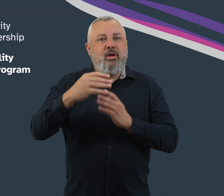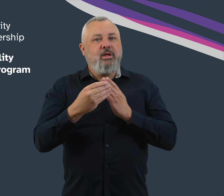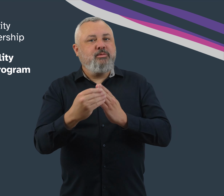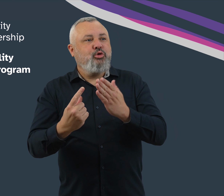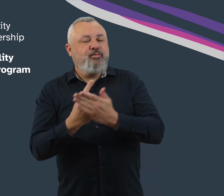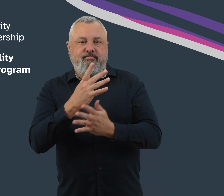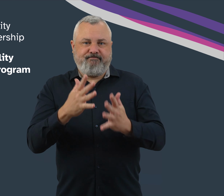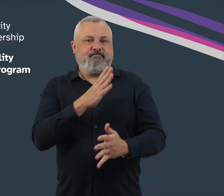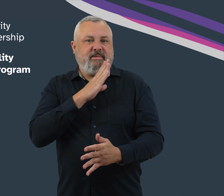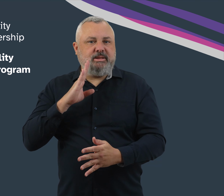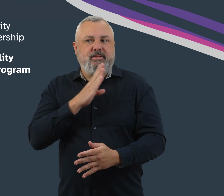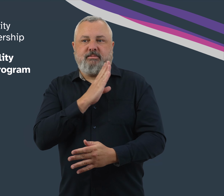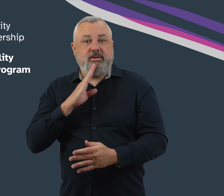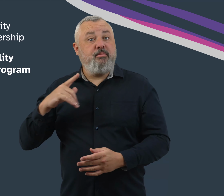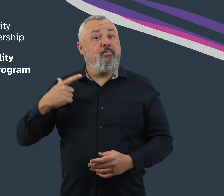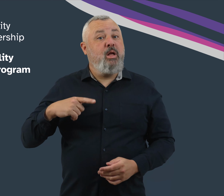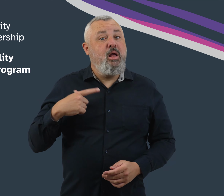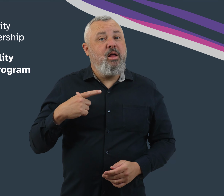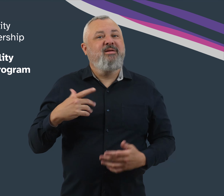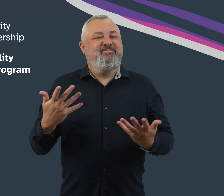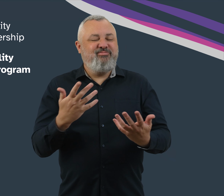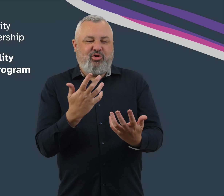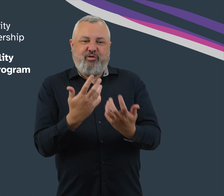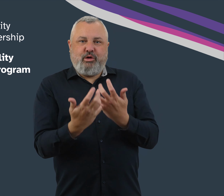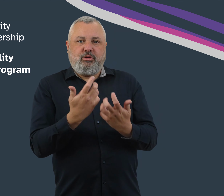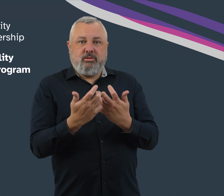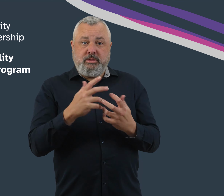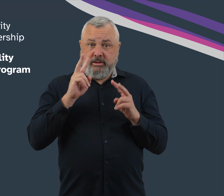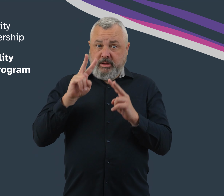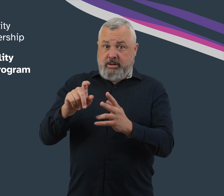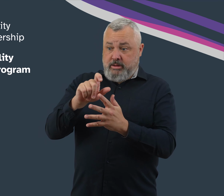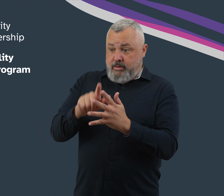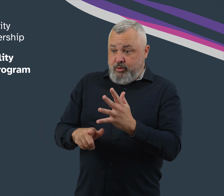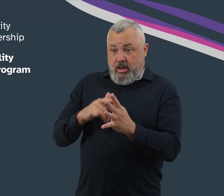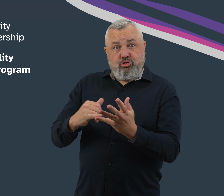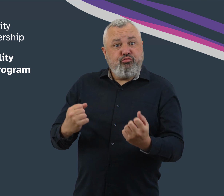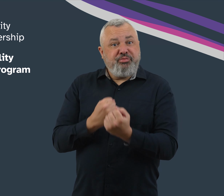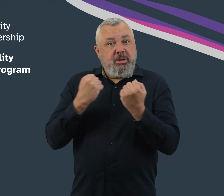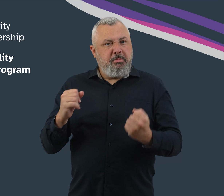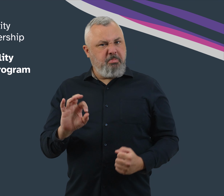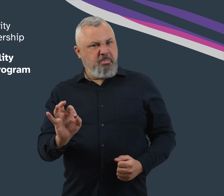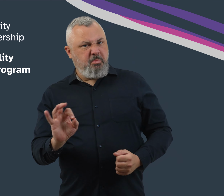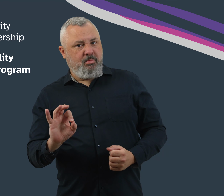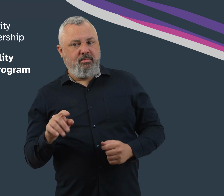leadership opportunities because universities tend not to recognise disability as a strength.